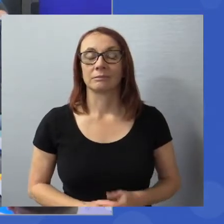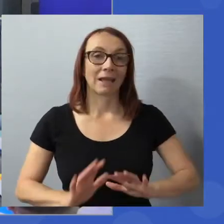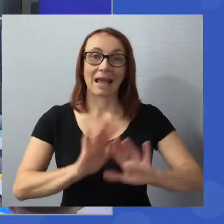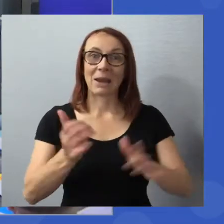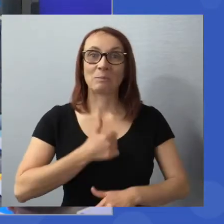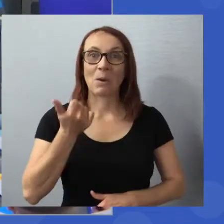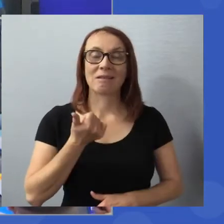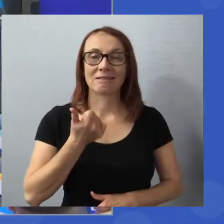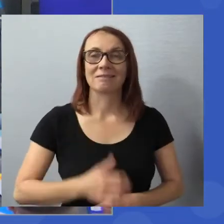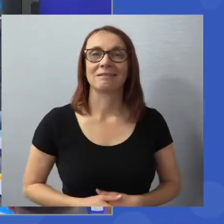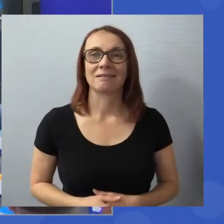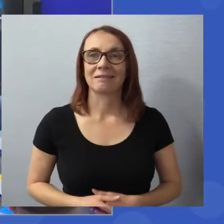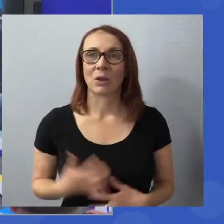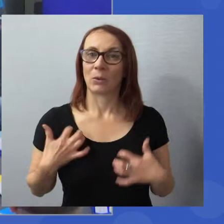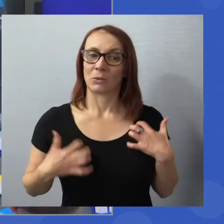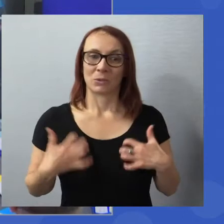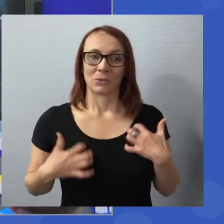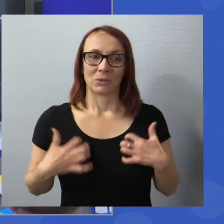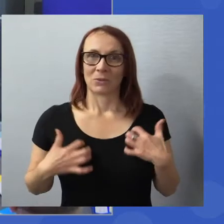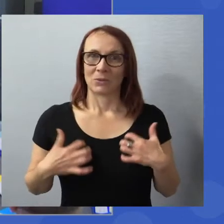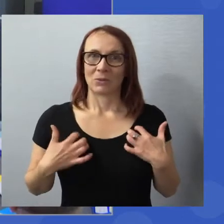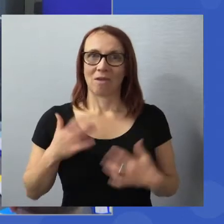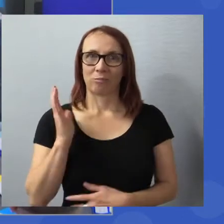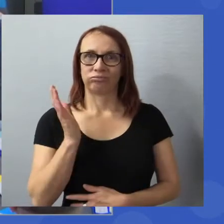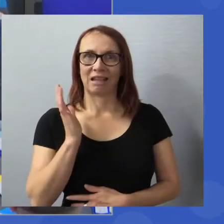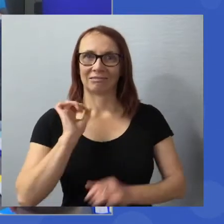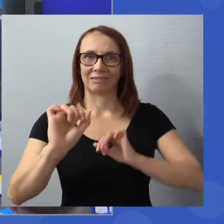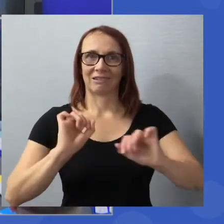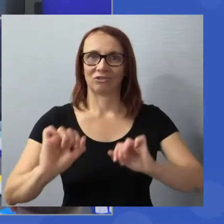I'm quite excited to see these presentations so I won't keep you for